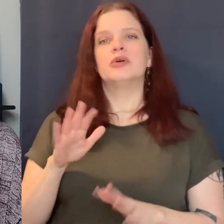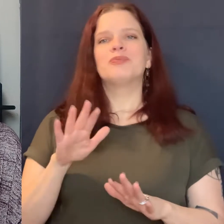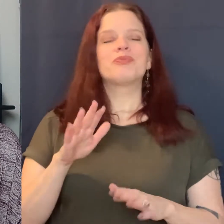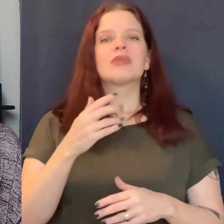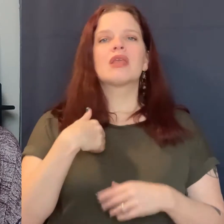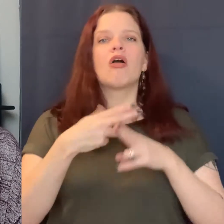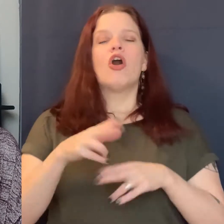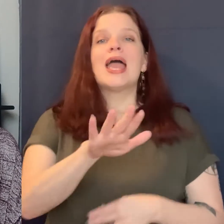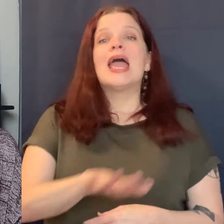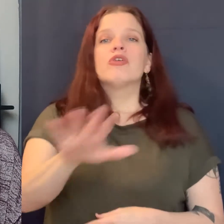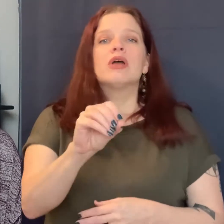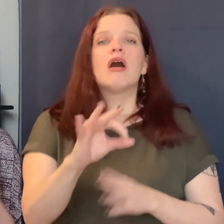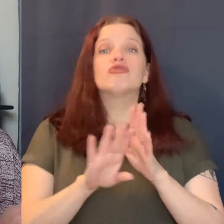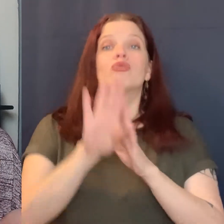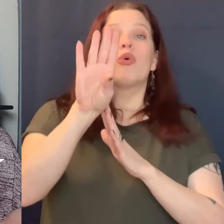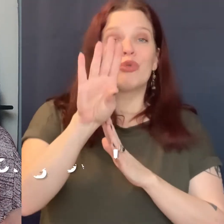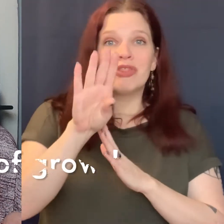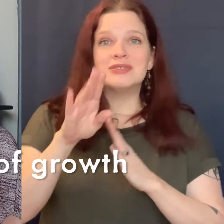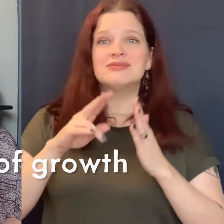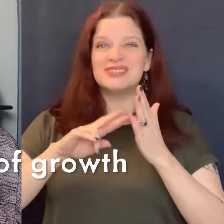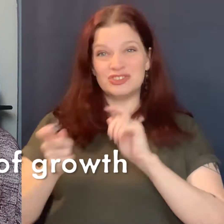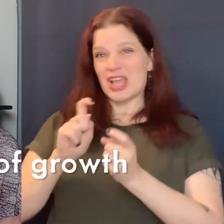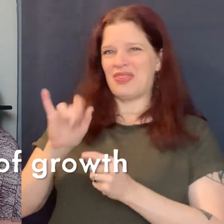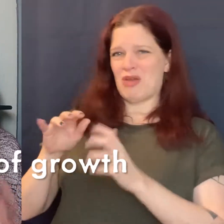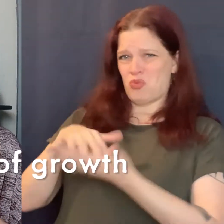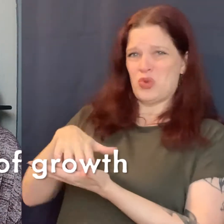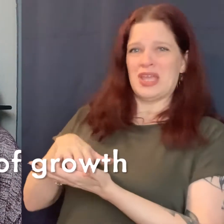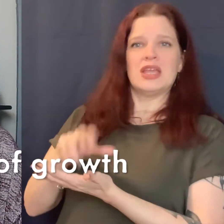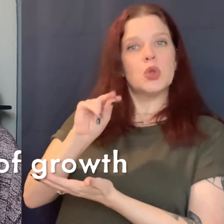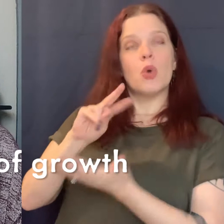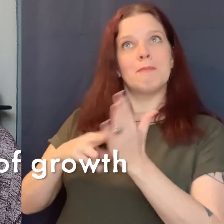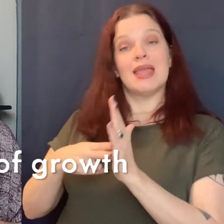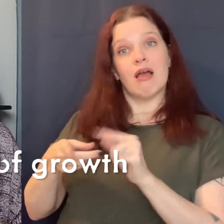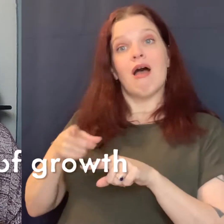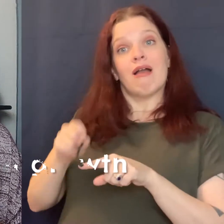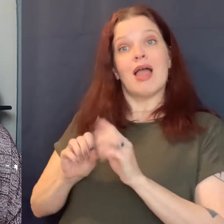we hold. So I like to call them areas of growth. It gives it a little bit of a reframe that helps me hold